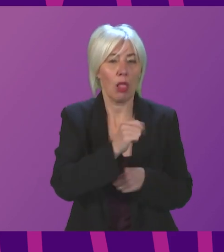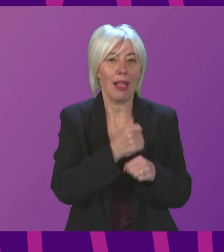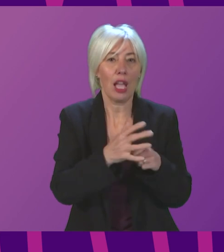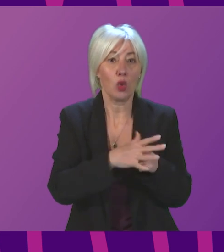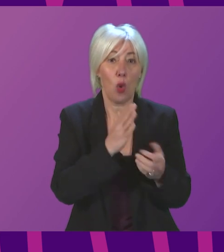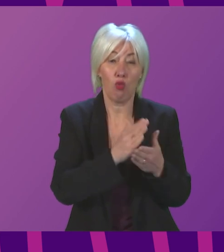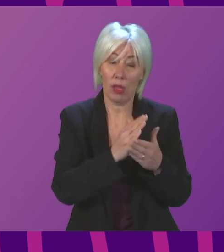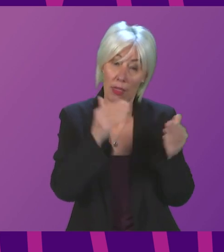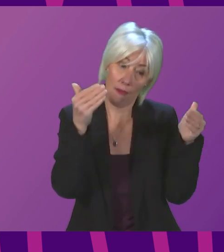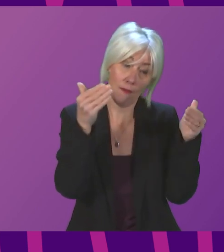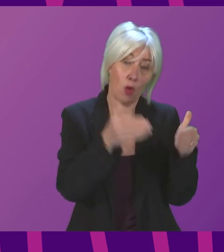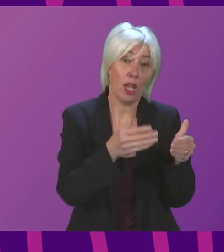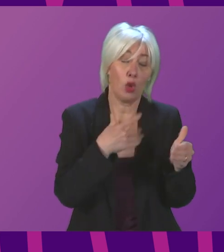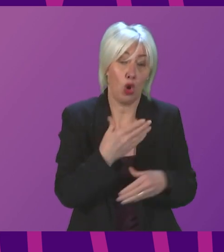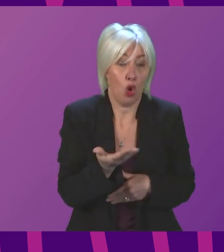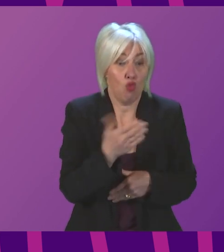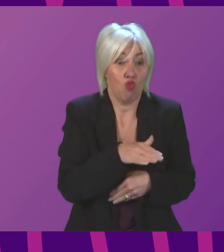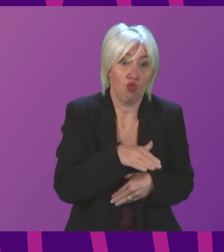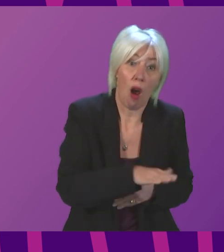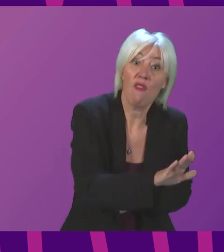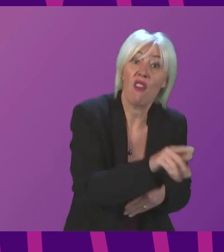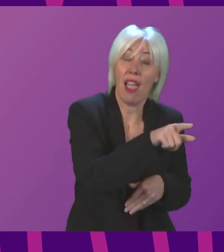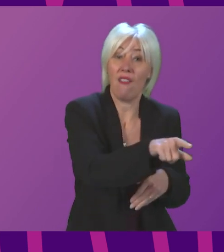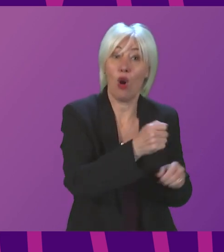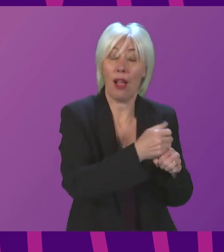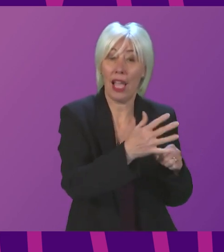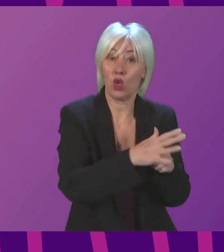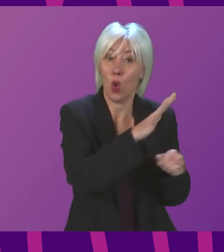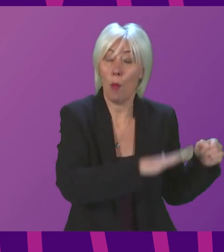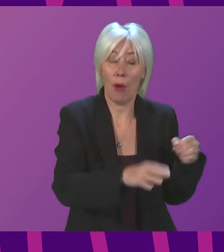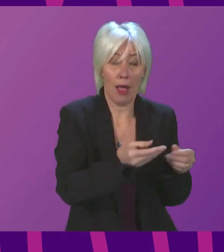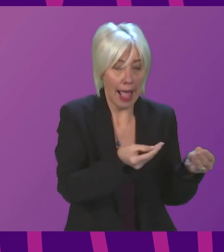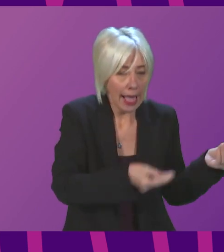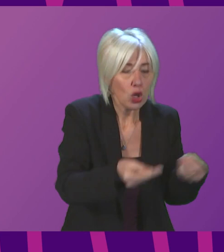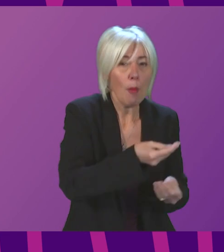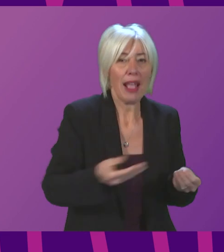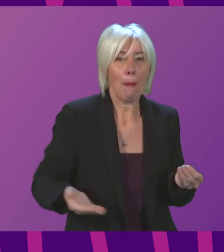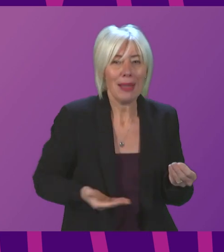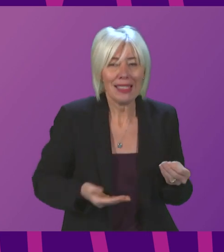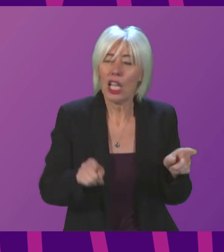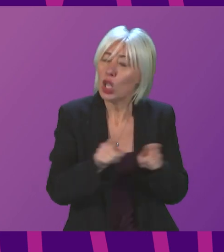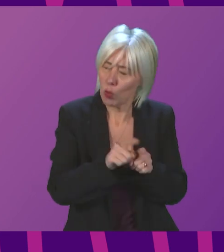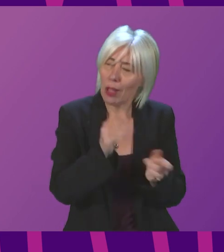supporting recovery in general across Glasgow, and economic and business recovery in particular.